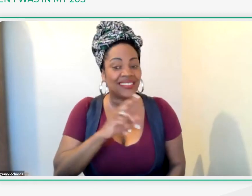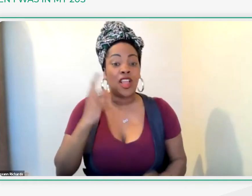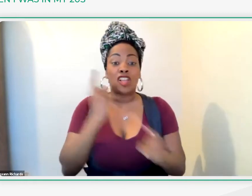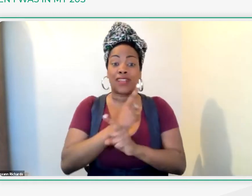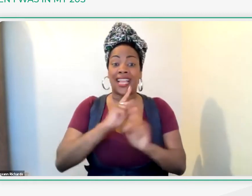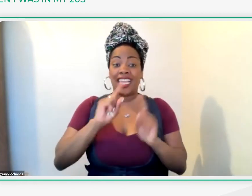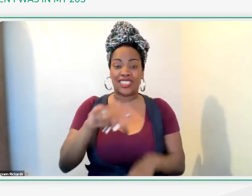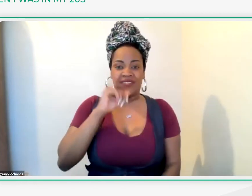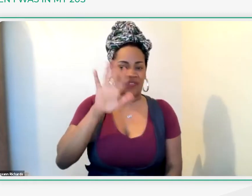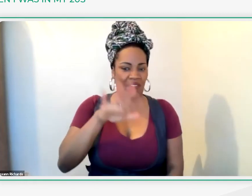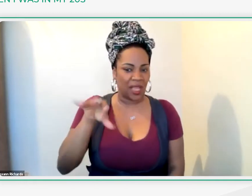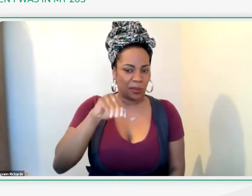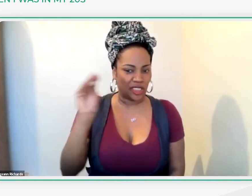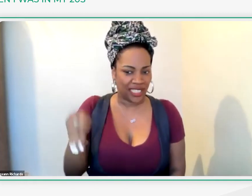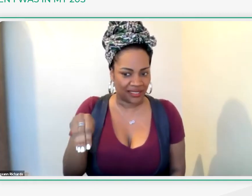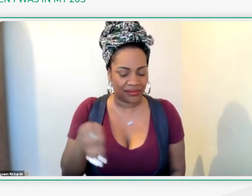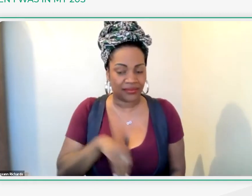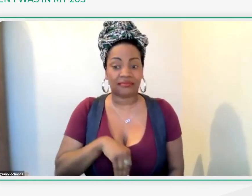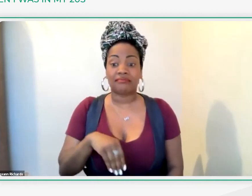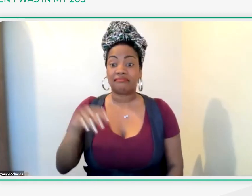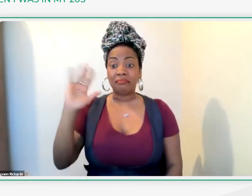No.